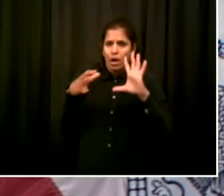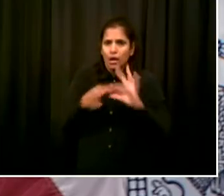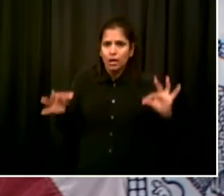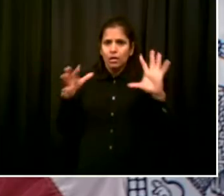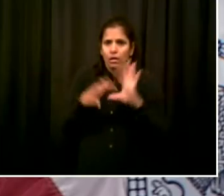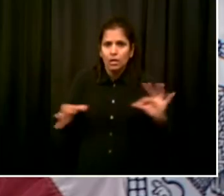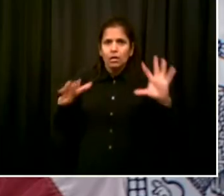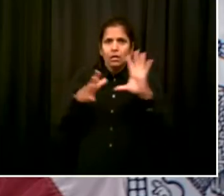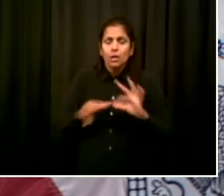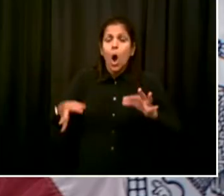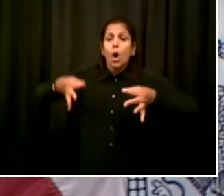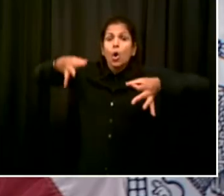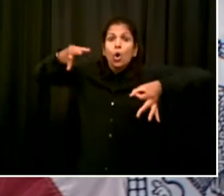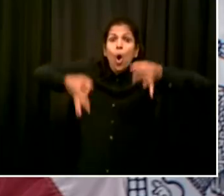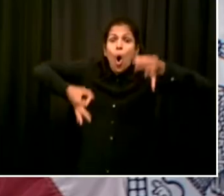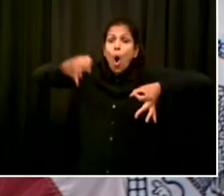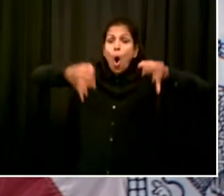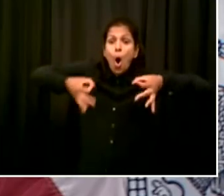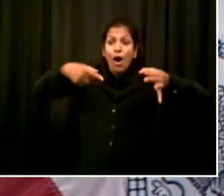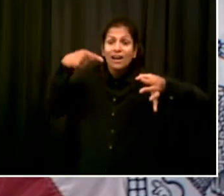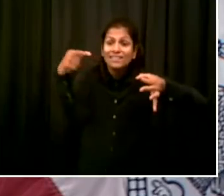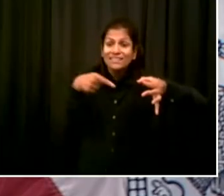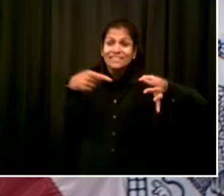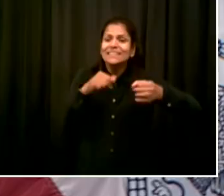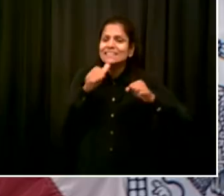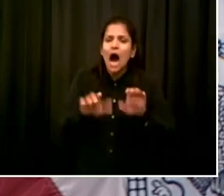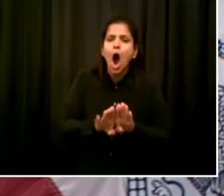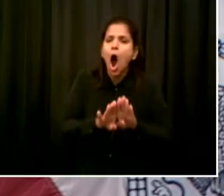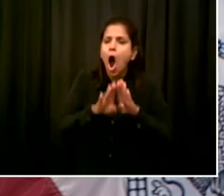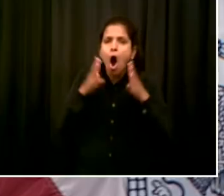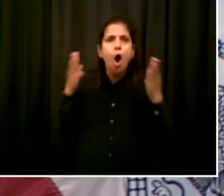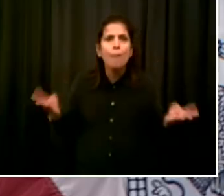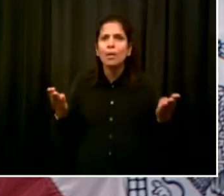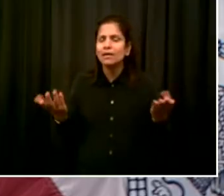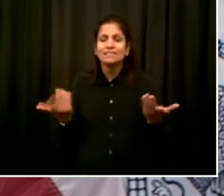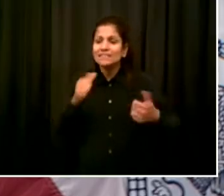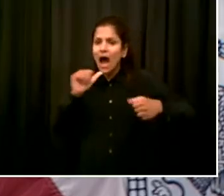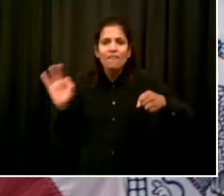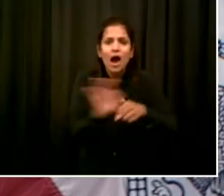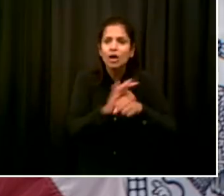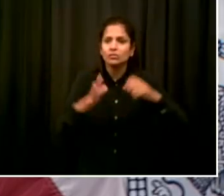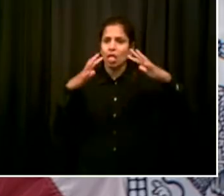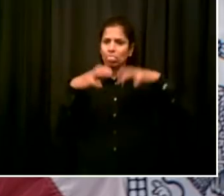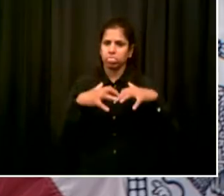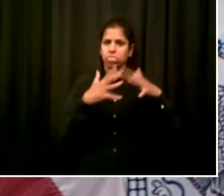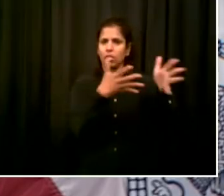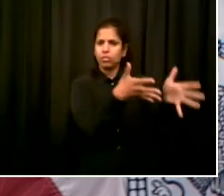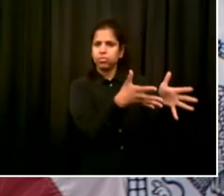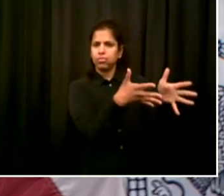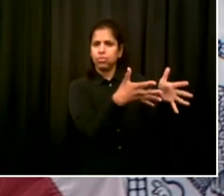GOIG NTO CHALLENGE YOU TO REPORT WHAT I SAID . THE COURT SYSTEM IS NOT FUNCTIONING . YOU CAN'T HAVE THE ABILITY TO